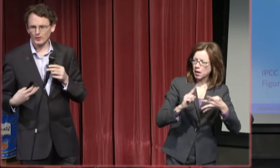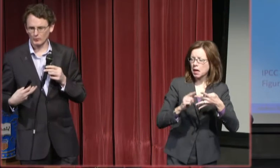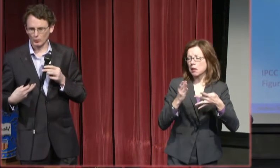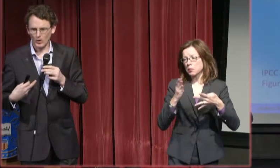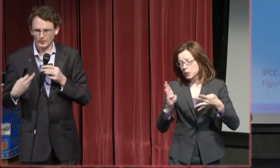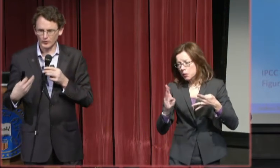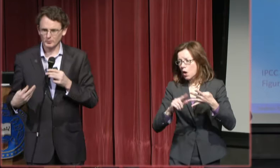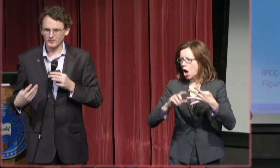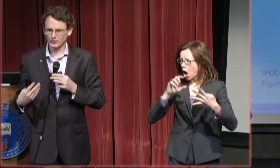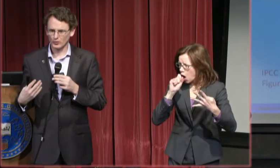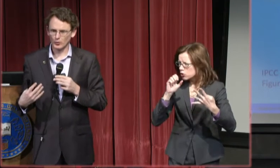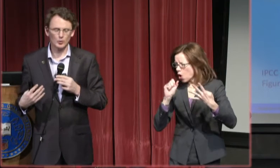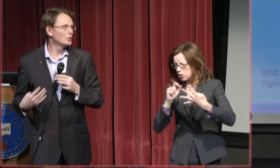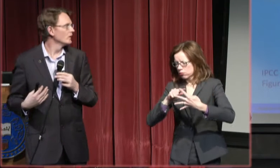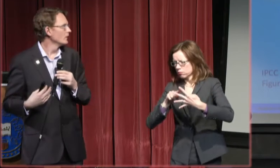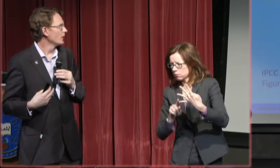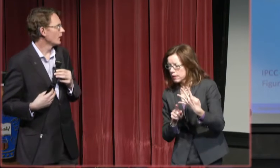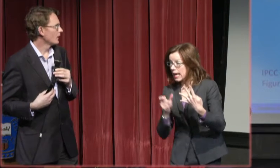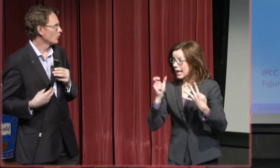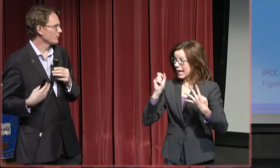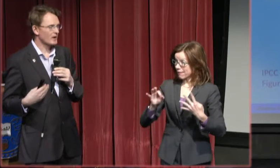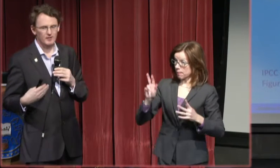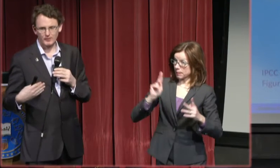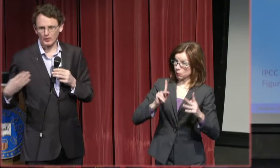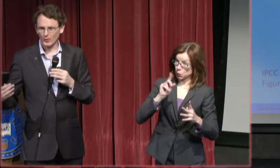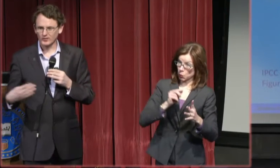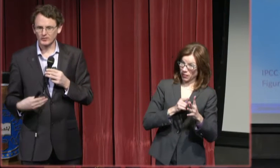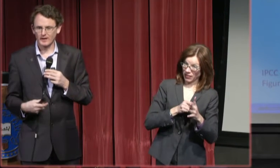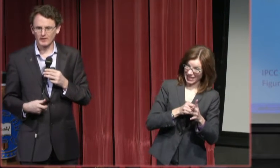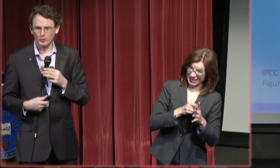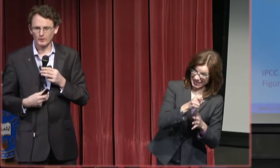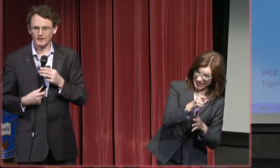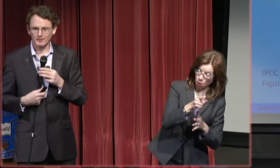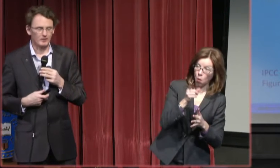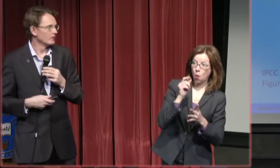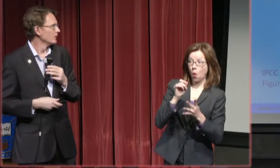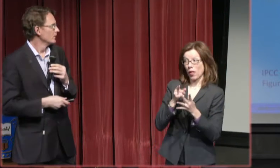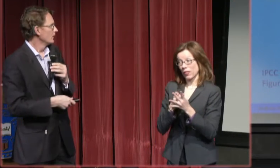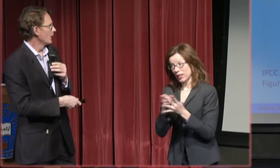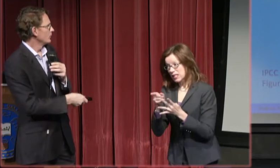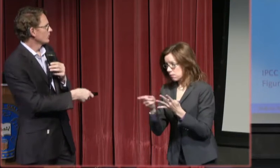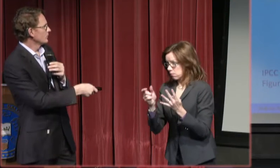Depending on what humans do, we might follow one scenario or the other.